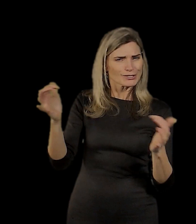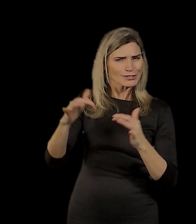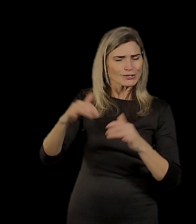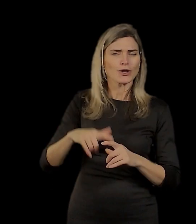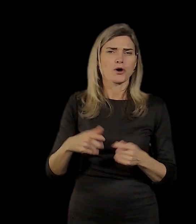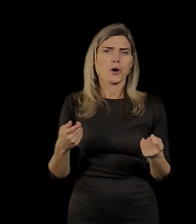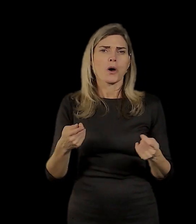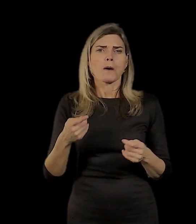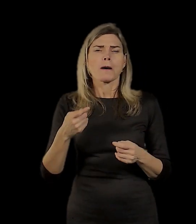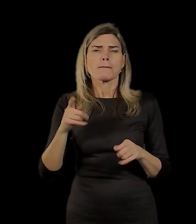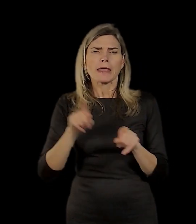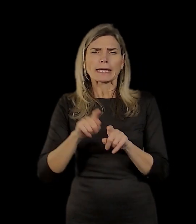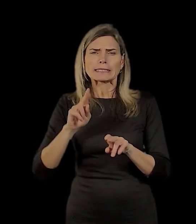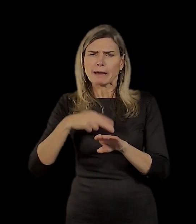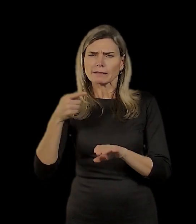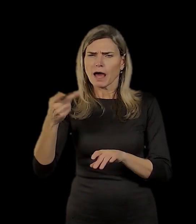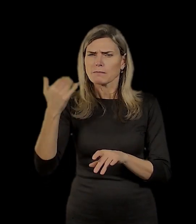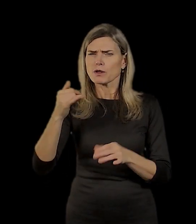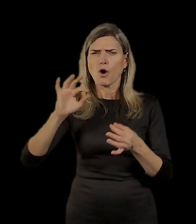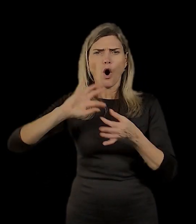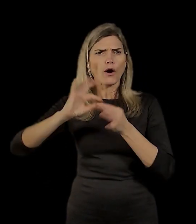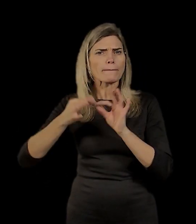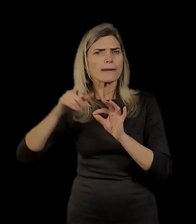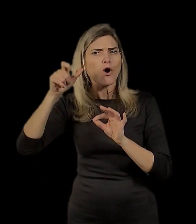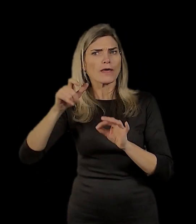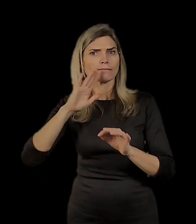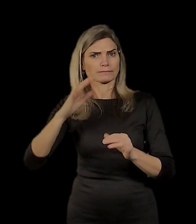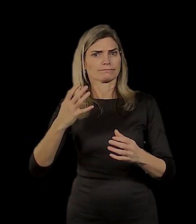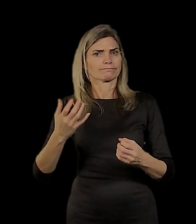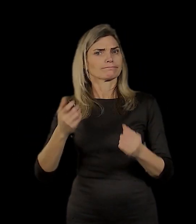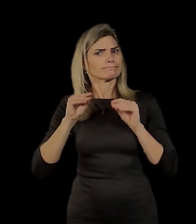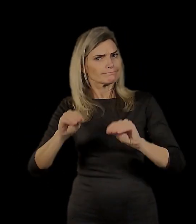for the Modřany sugar refinery, but after a few years it also began to operate for the public.